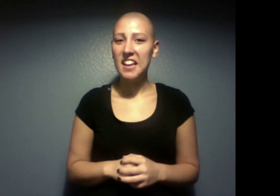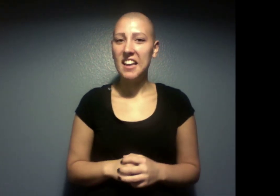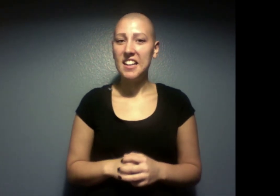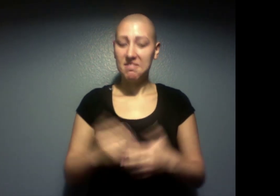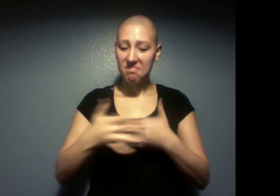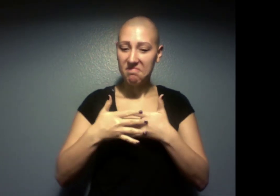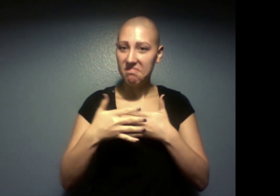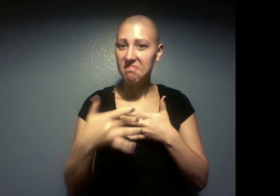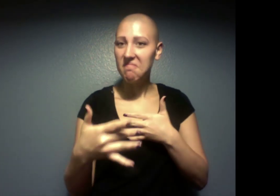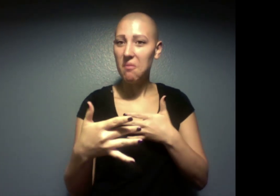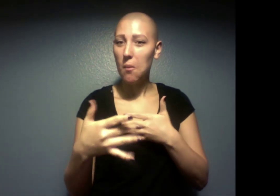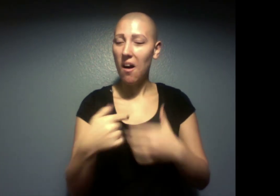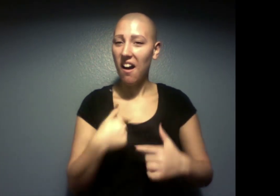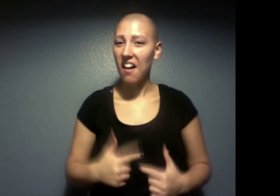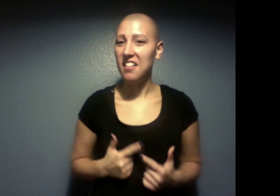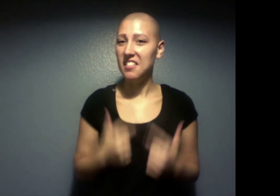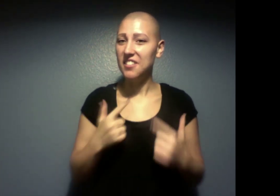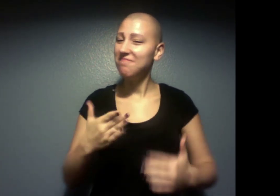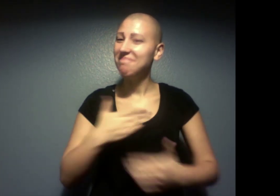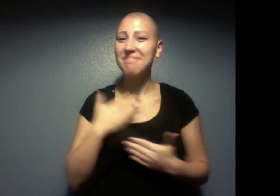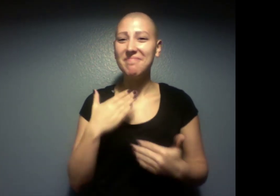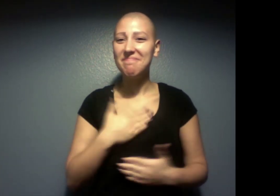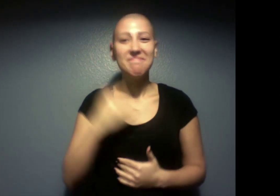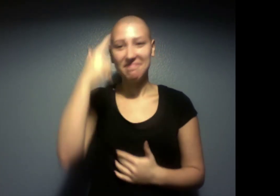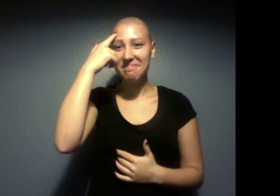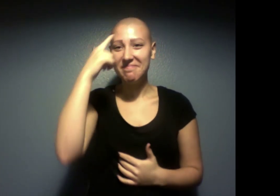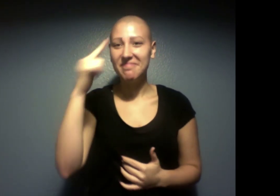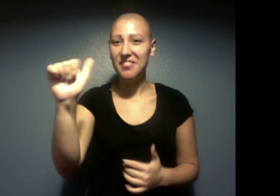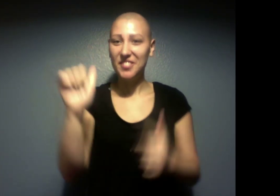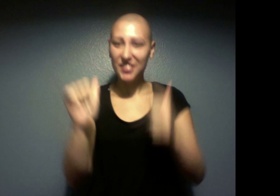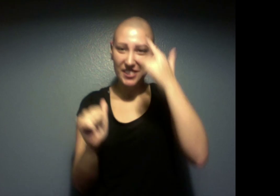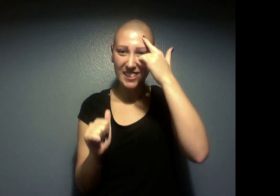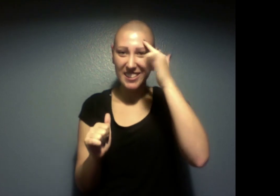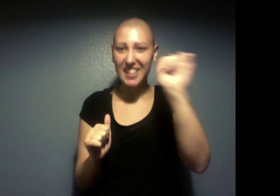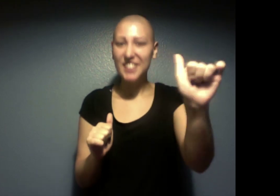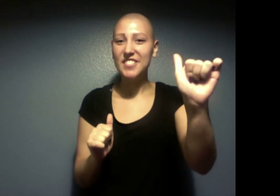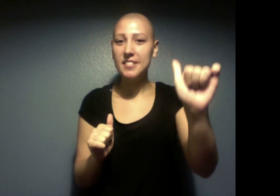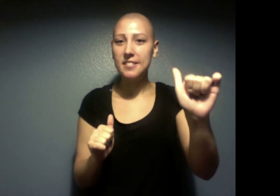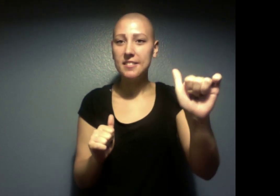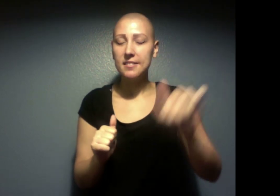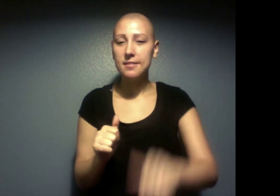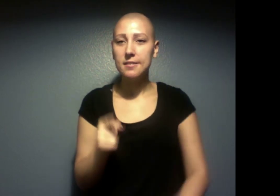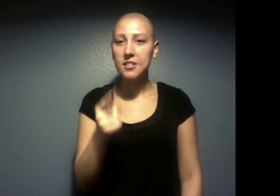that today I ride off into sunset